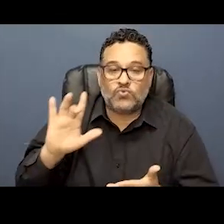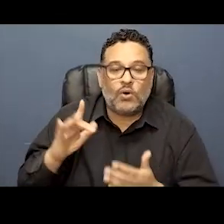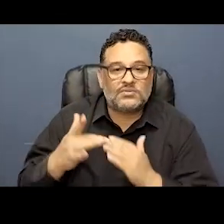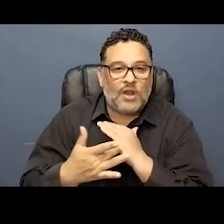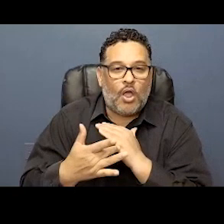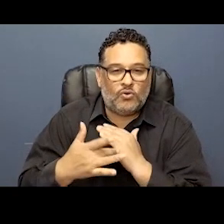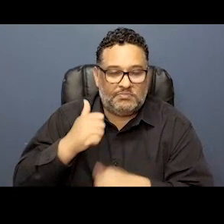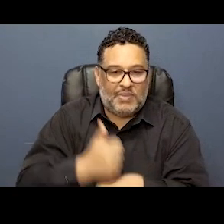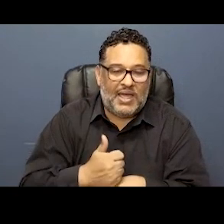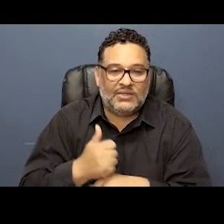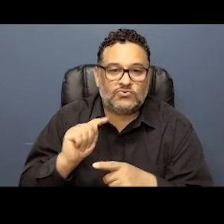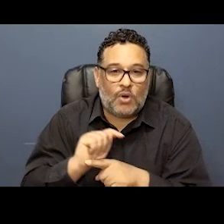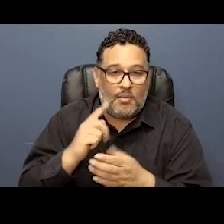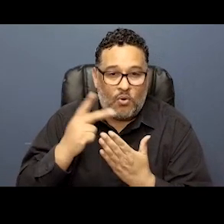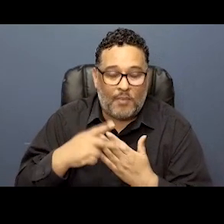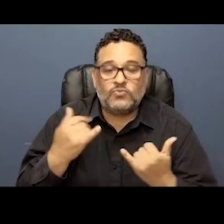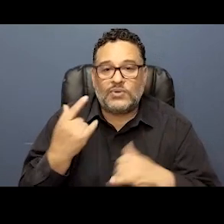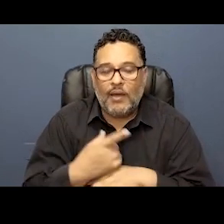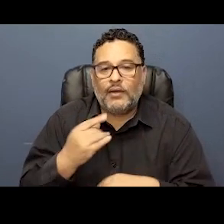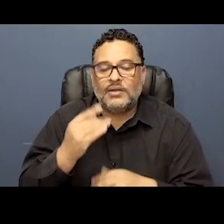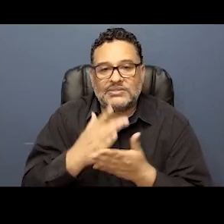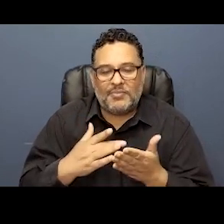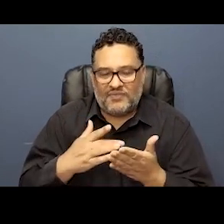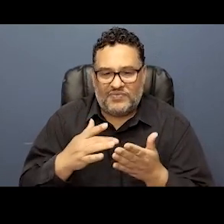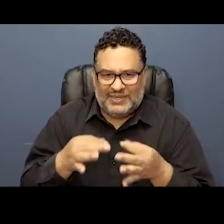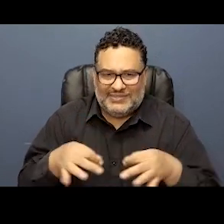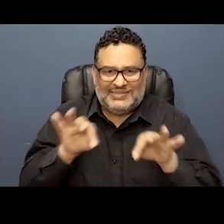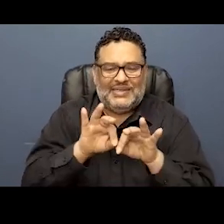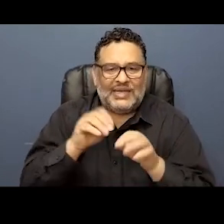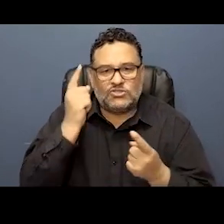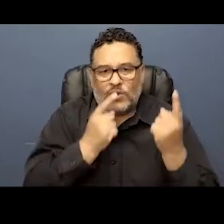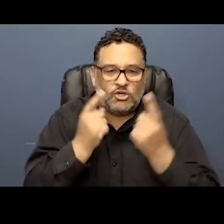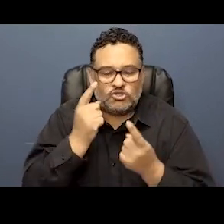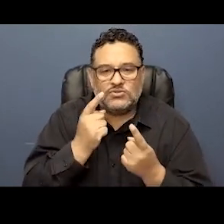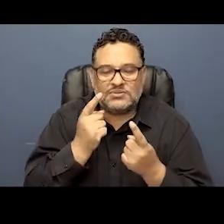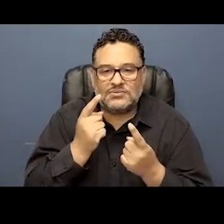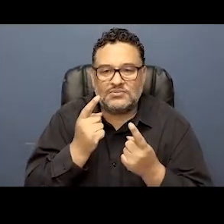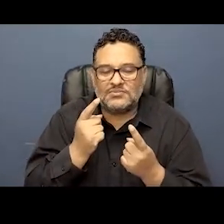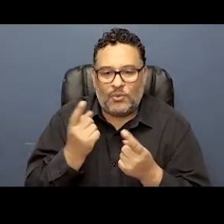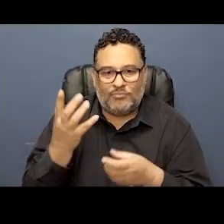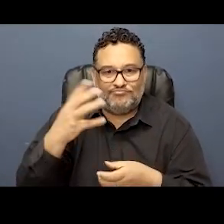your technology-based training program today and some of the key considerations that went